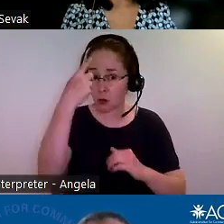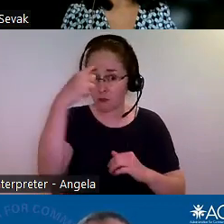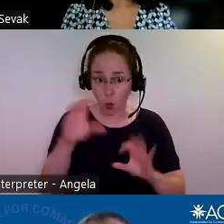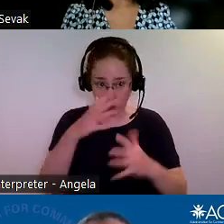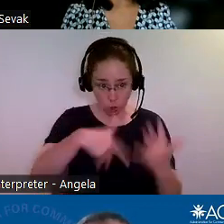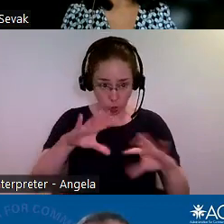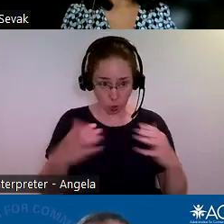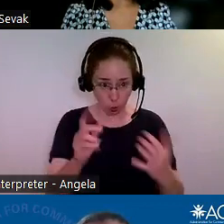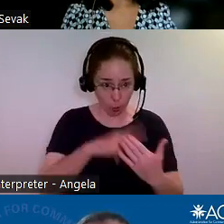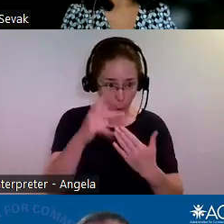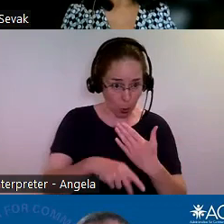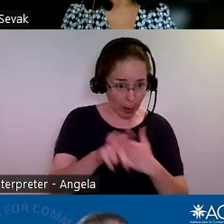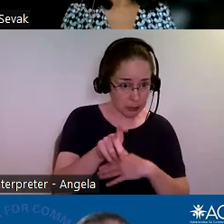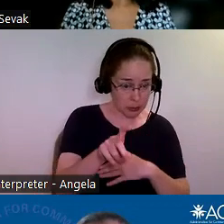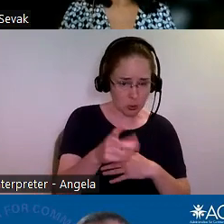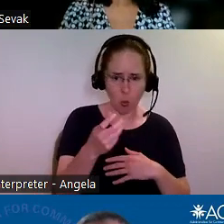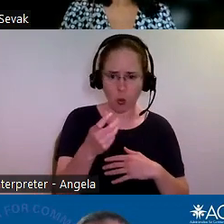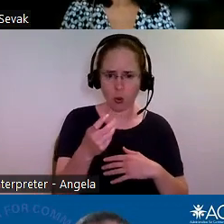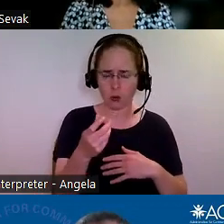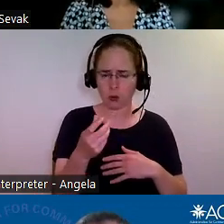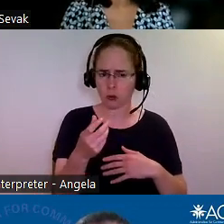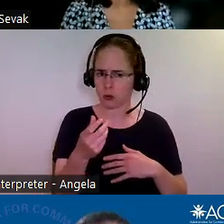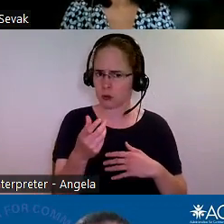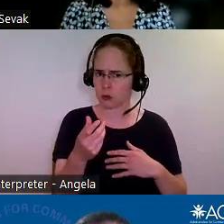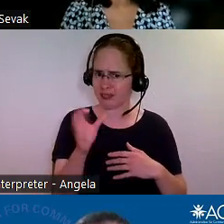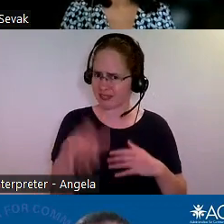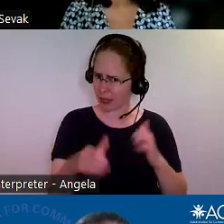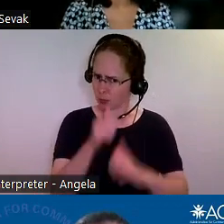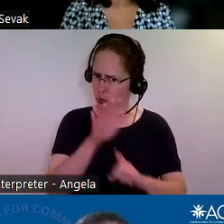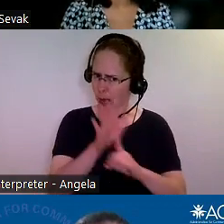programs or that social group connectedness and activities?